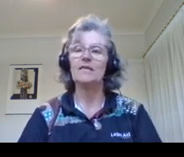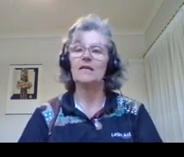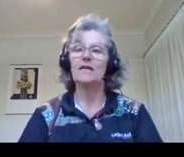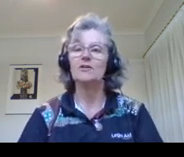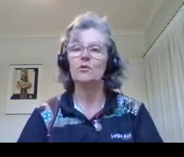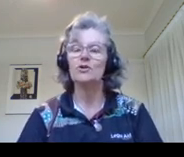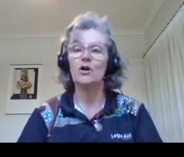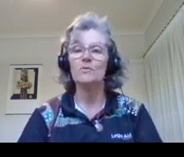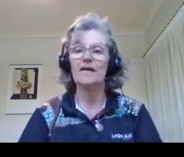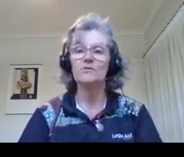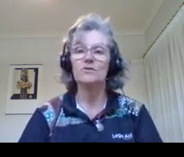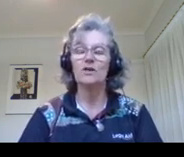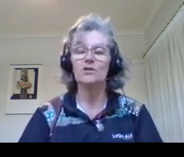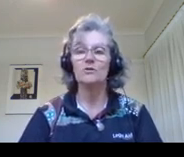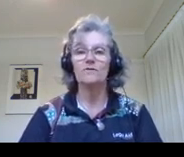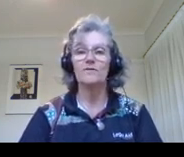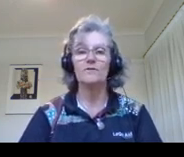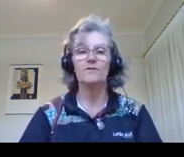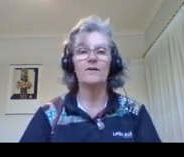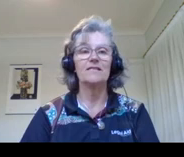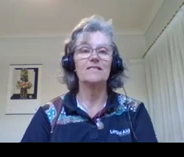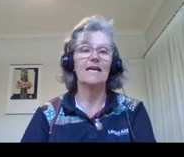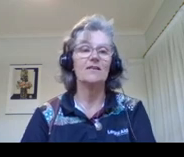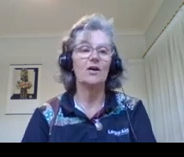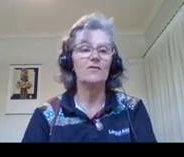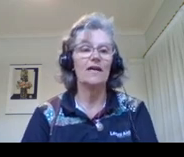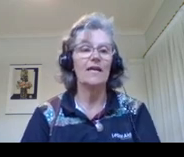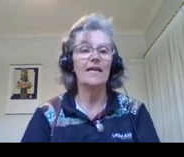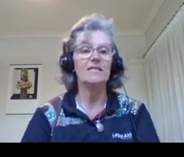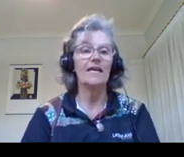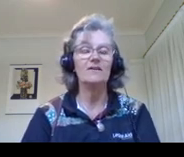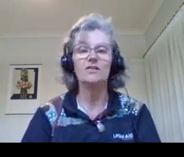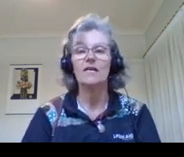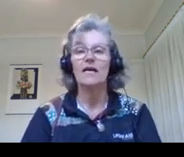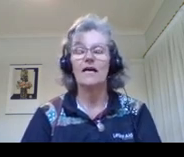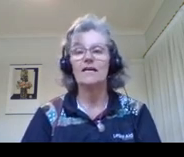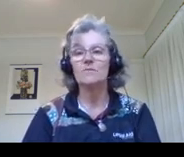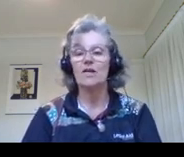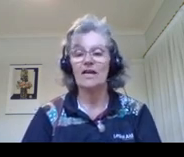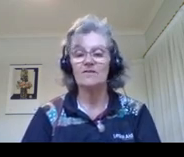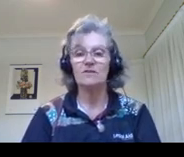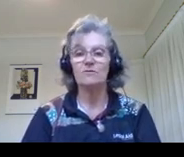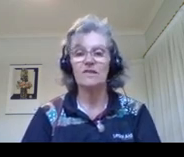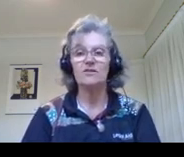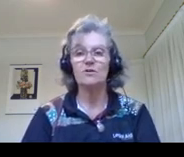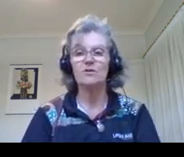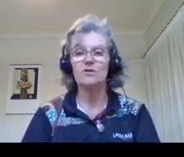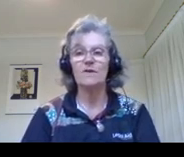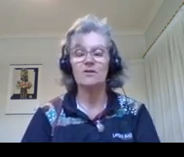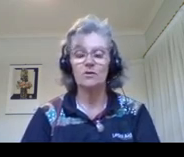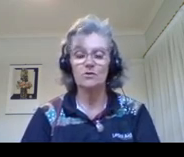on your control panel so you feel free to download that handout to have as a resource but you'll also